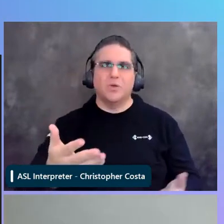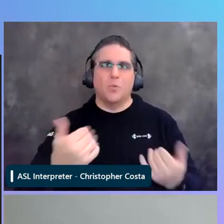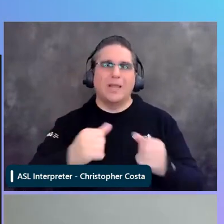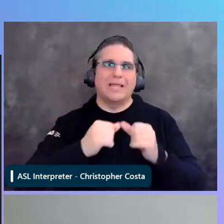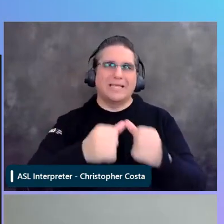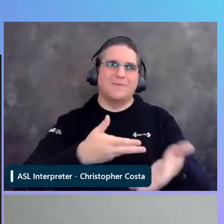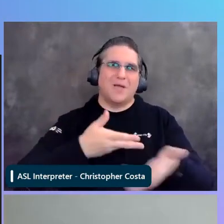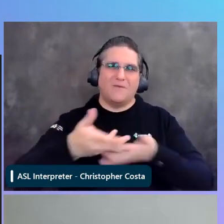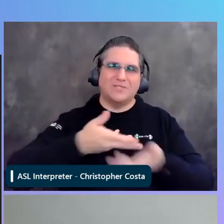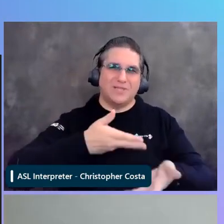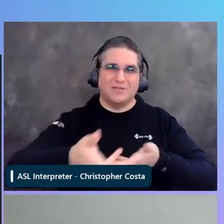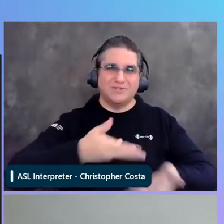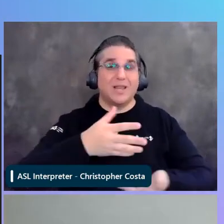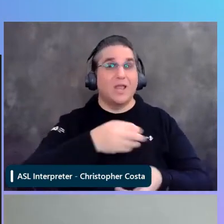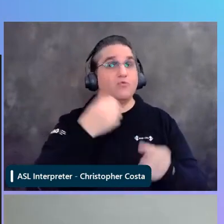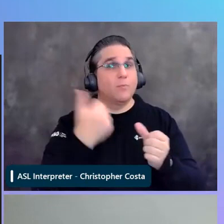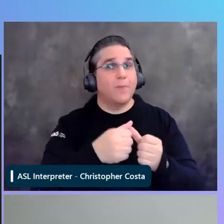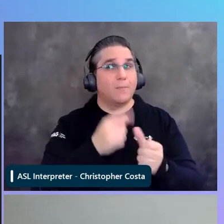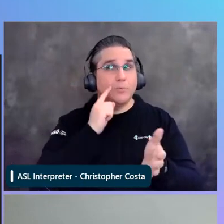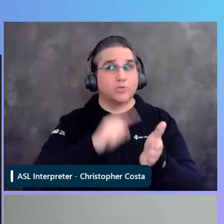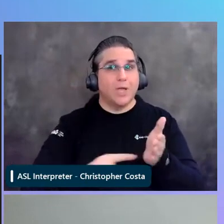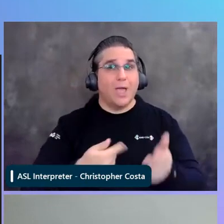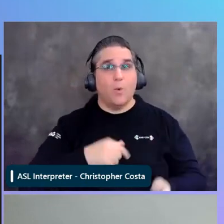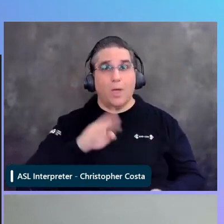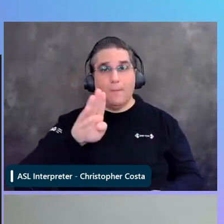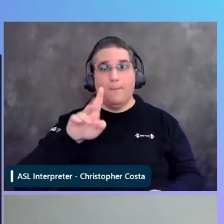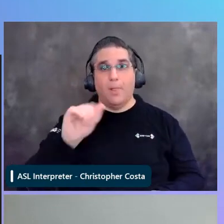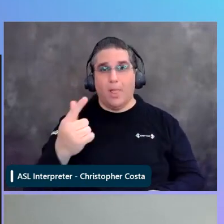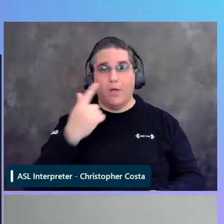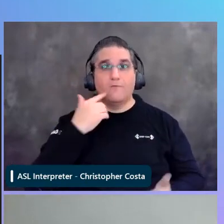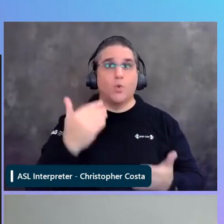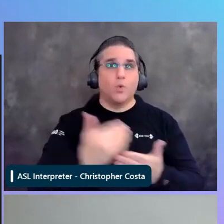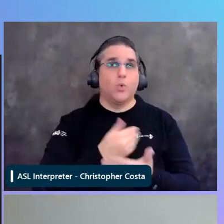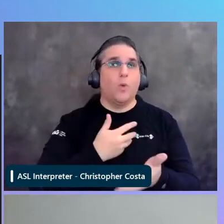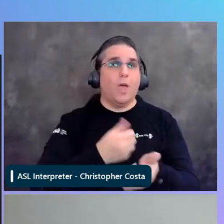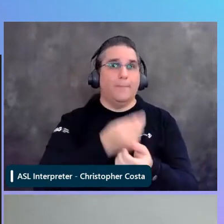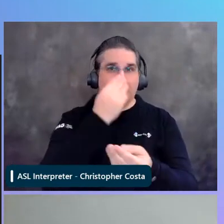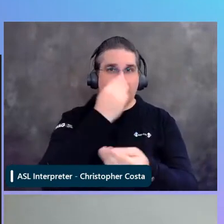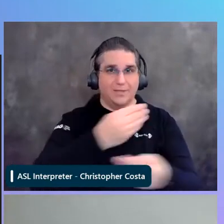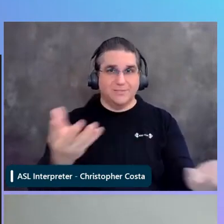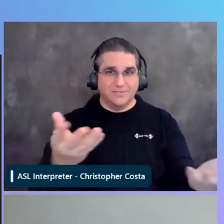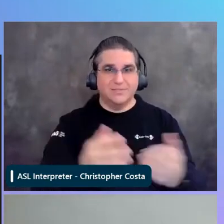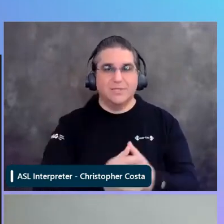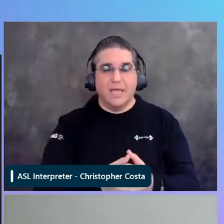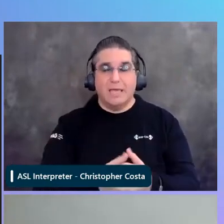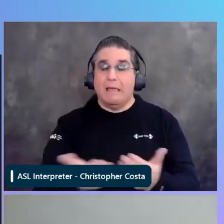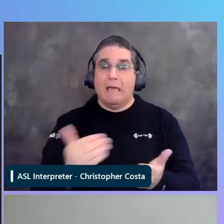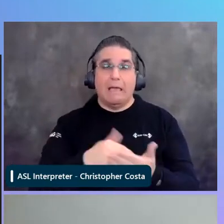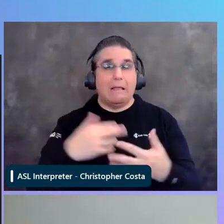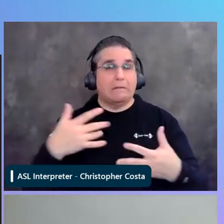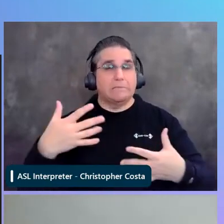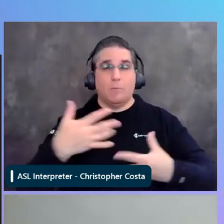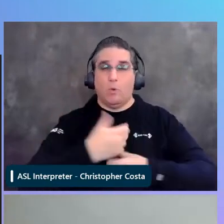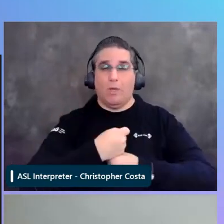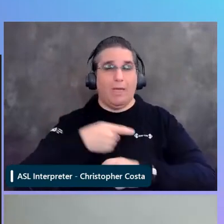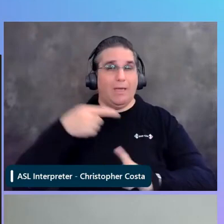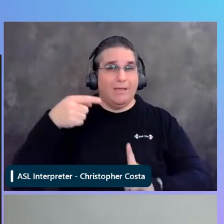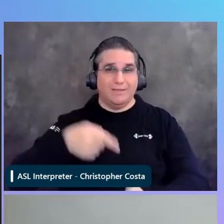to check the GitHub blog for latest updates and again, just to kind of summarize in this